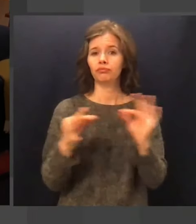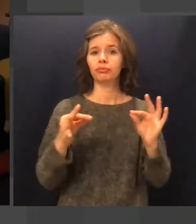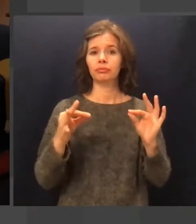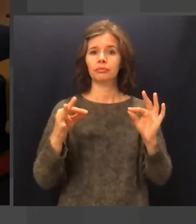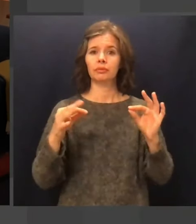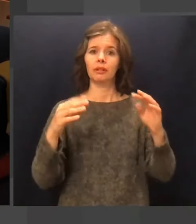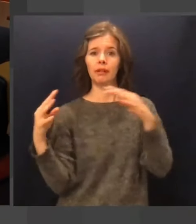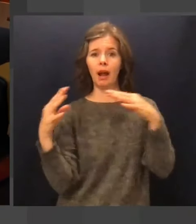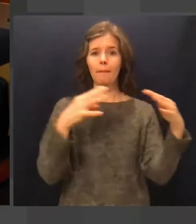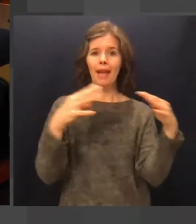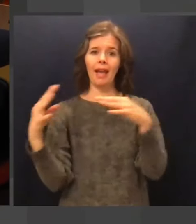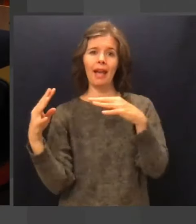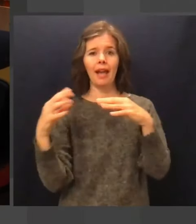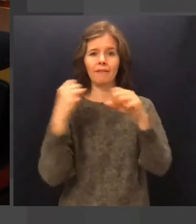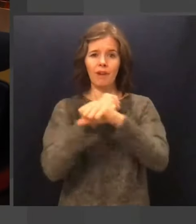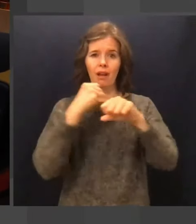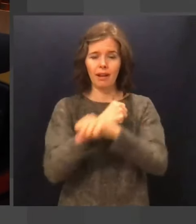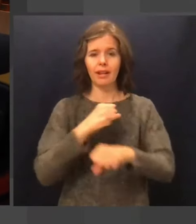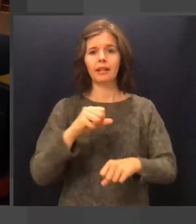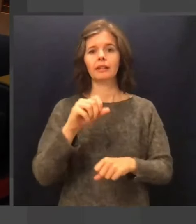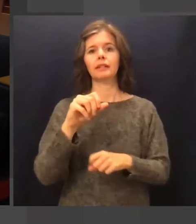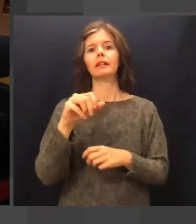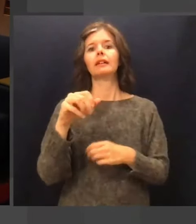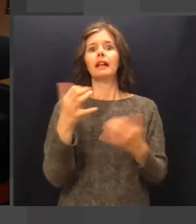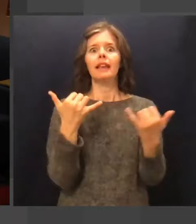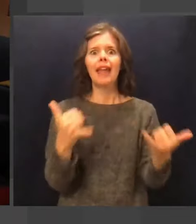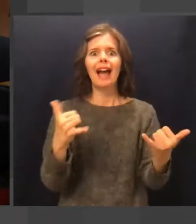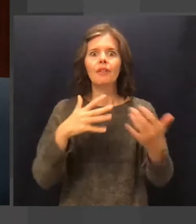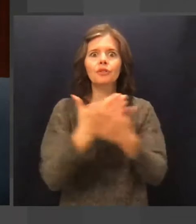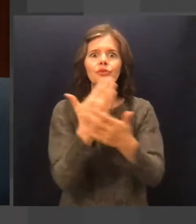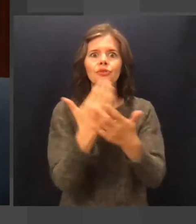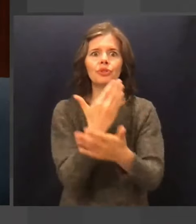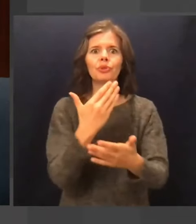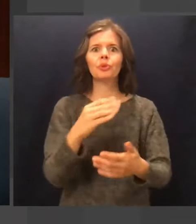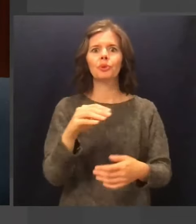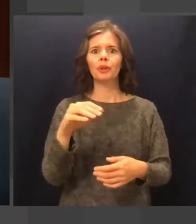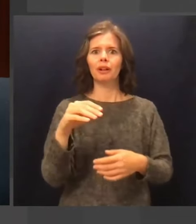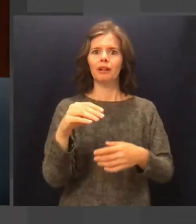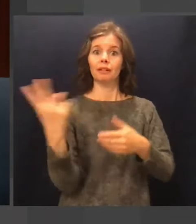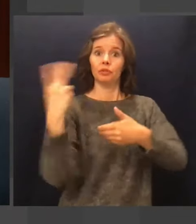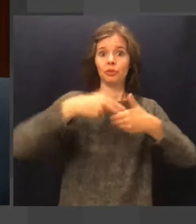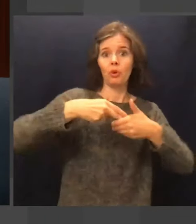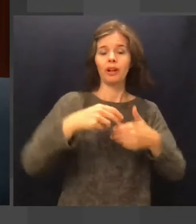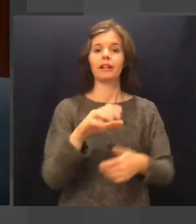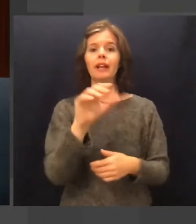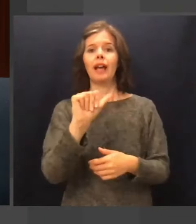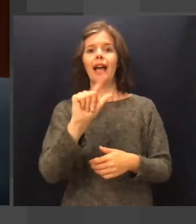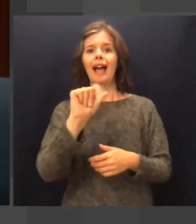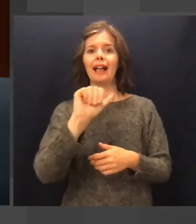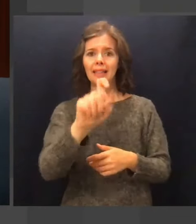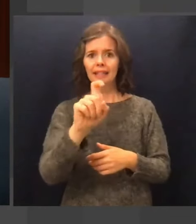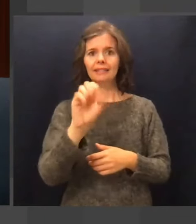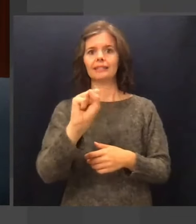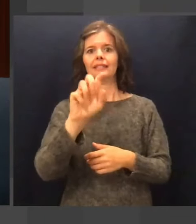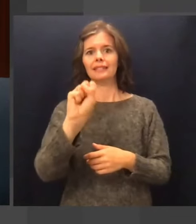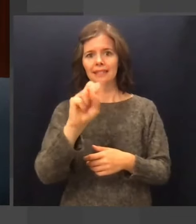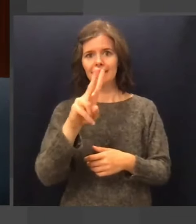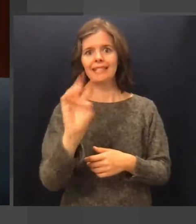HAD A REALLY COOL ANNOUNCEMENT ABOUT ALEX AND STEVE COMING TO